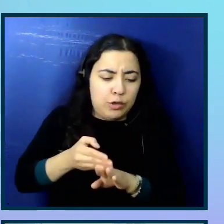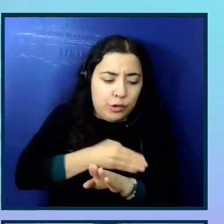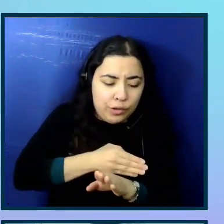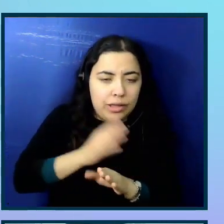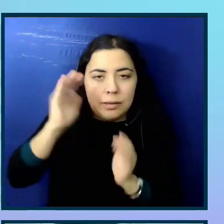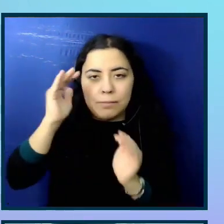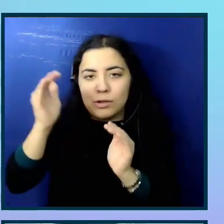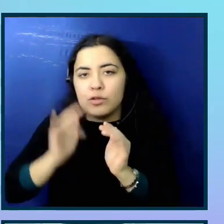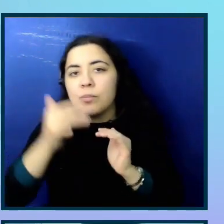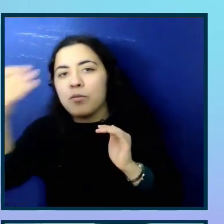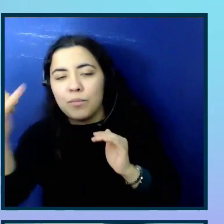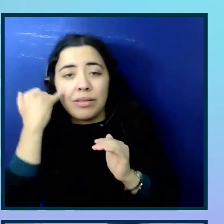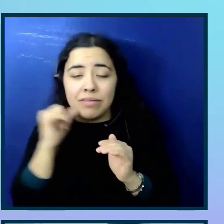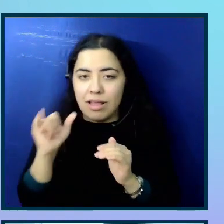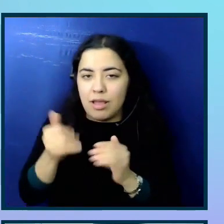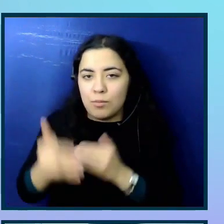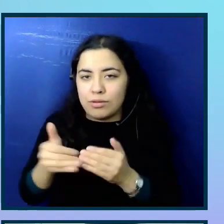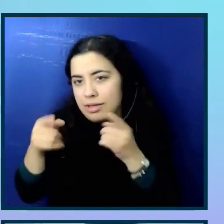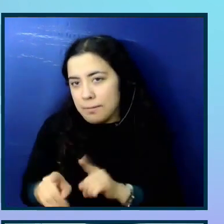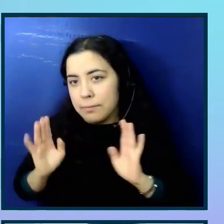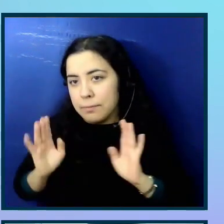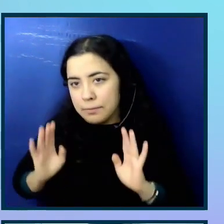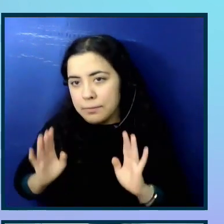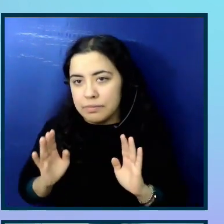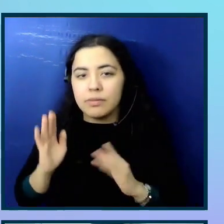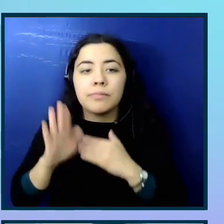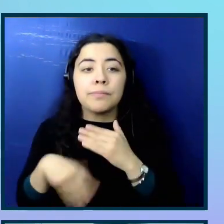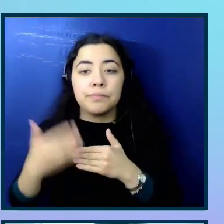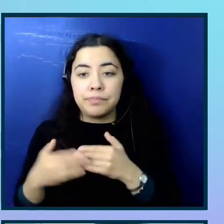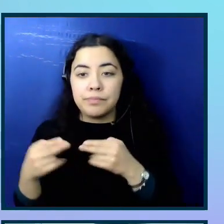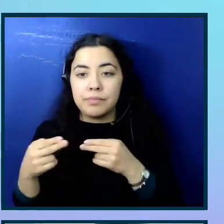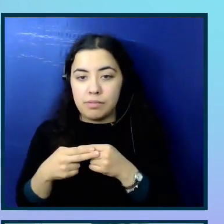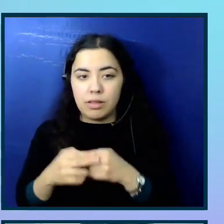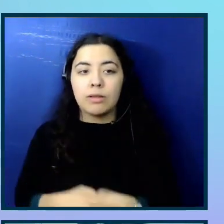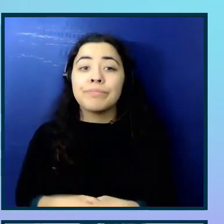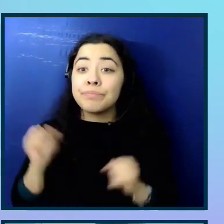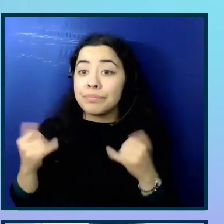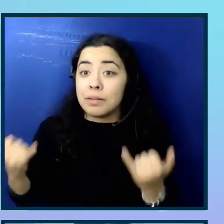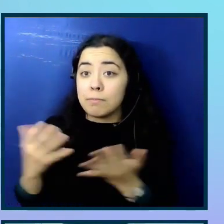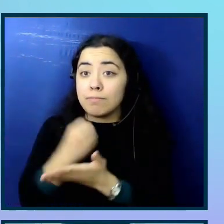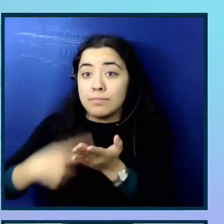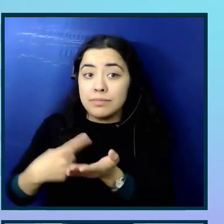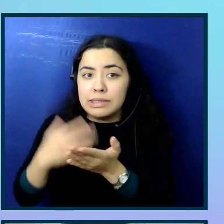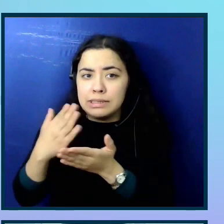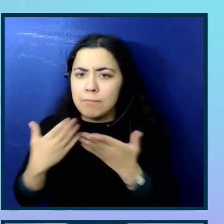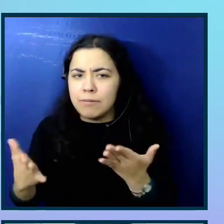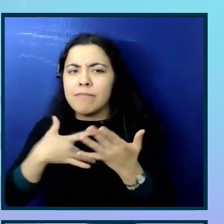if we didn't go through this process. Okay, next slide. I can talk about some of the things that we feel really worked and some of the things